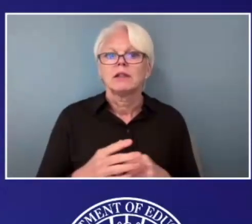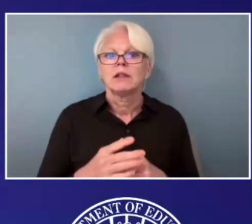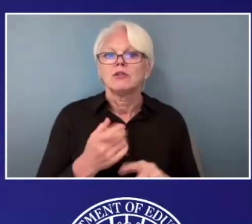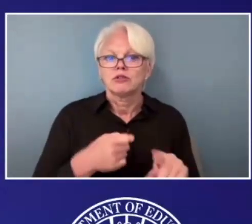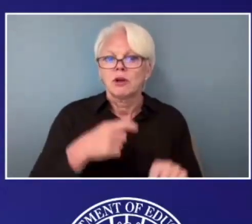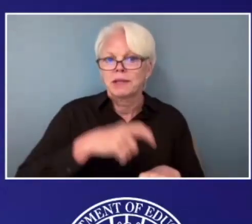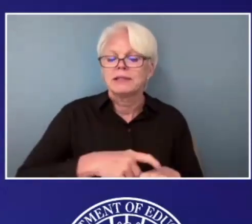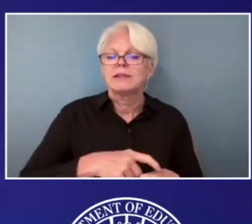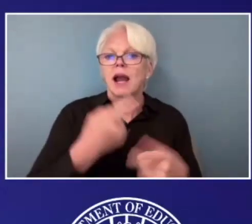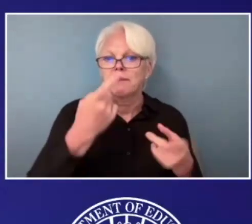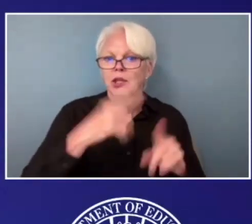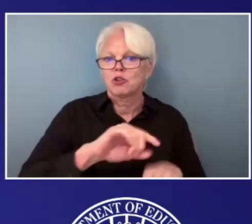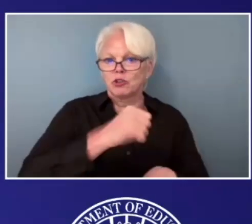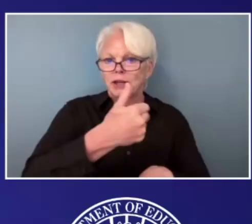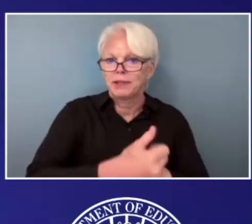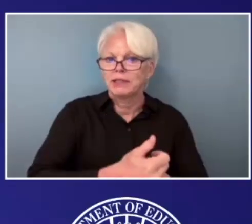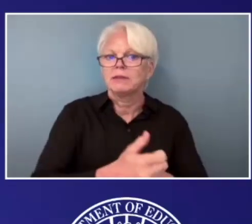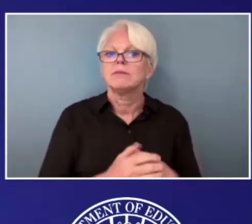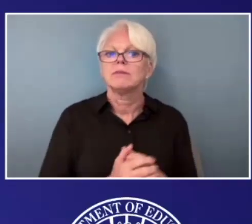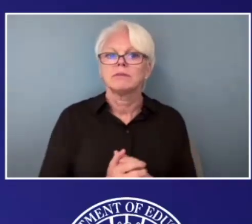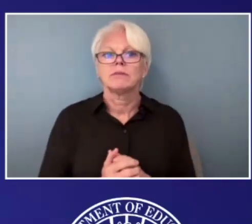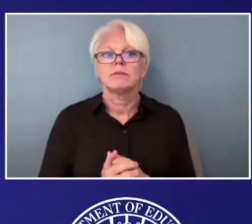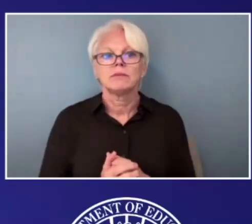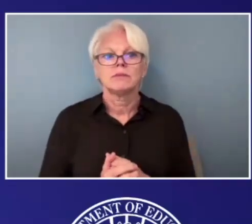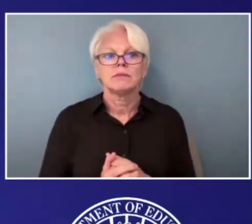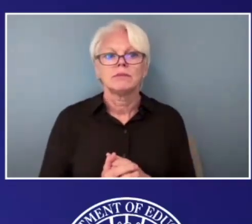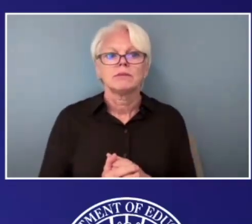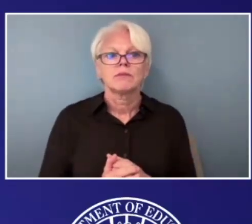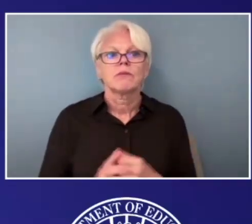is made. During the course of the caucus,